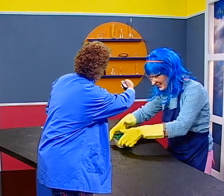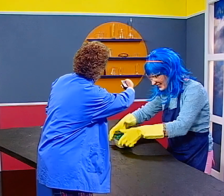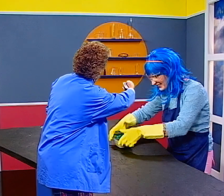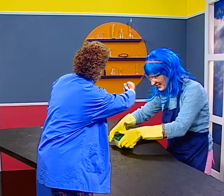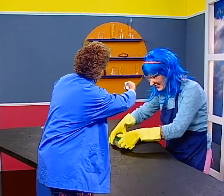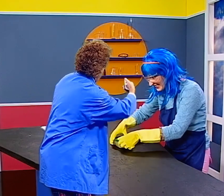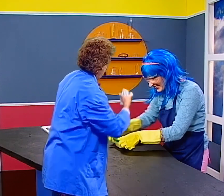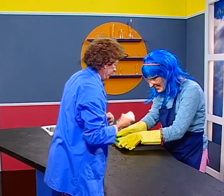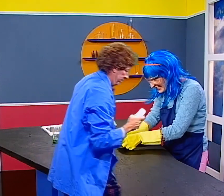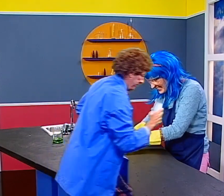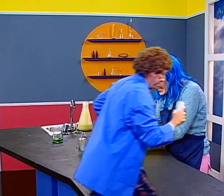START.